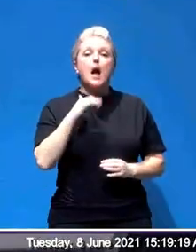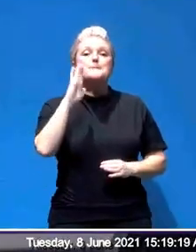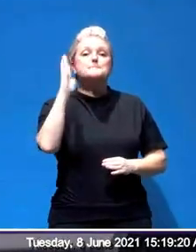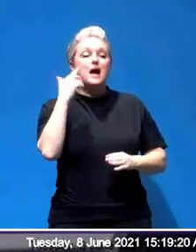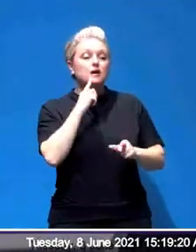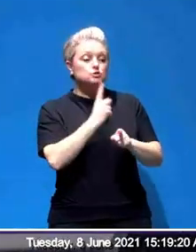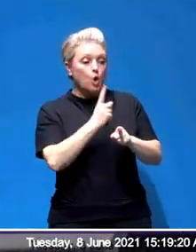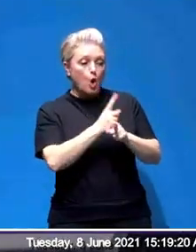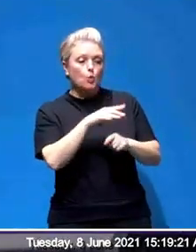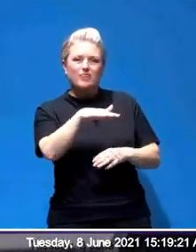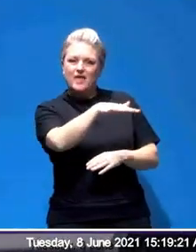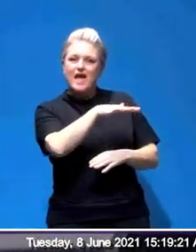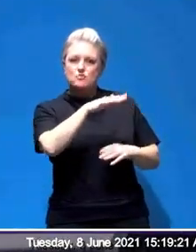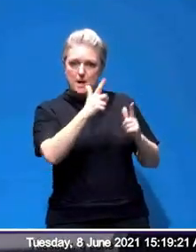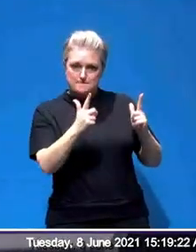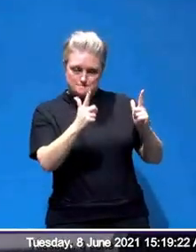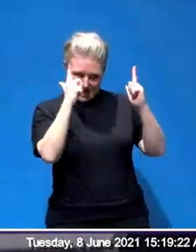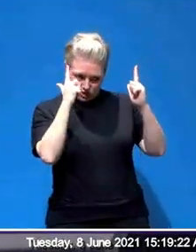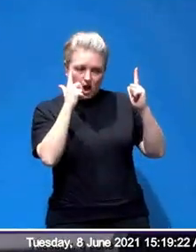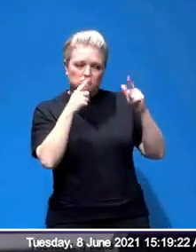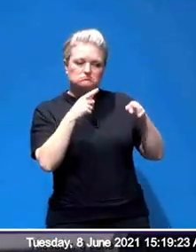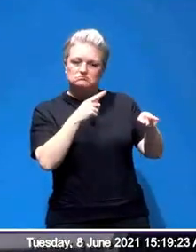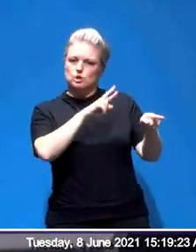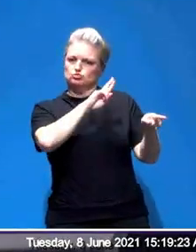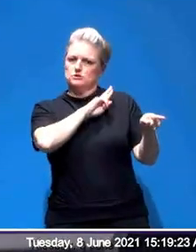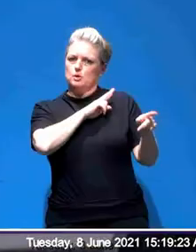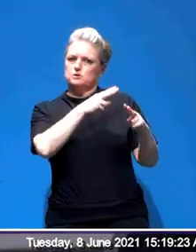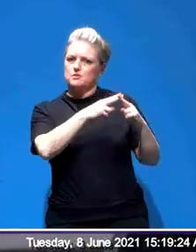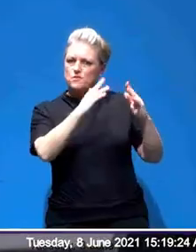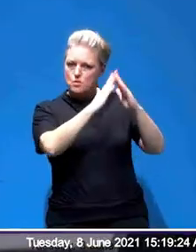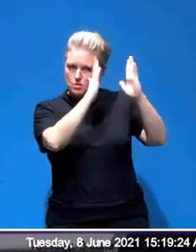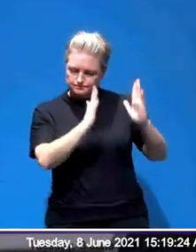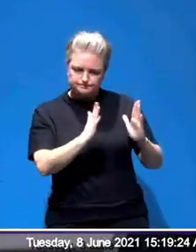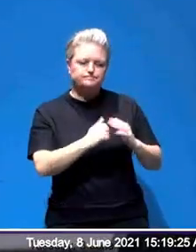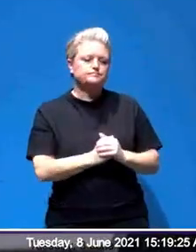for that site, after I had asked the --- after I had asked the staff to read the